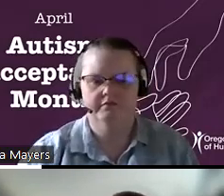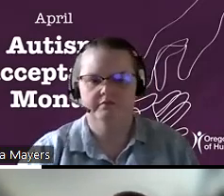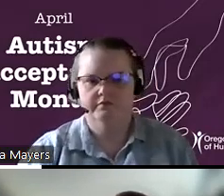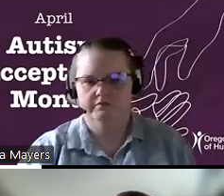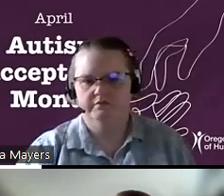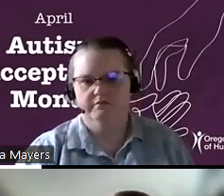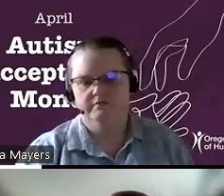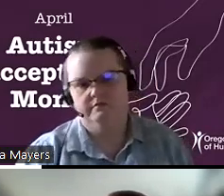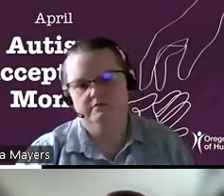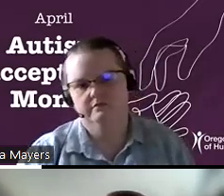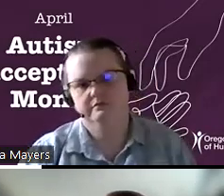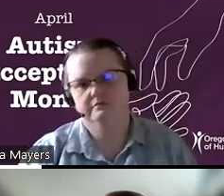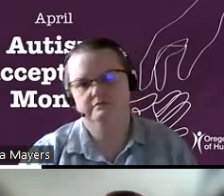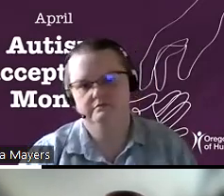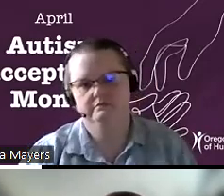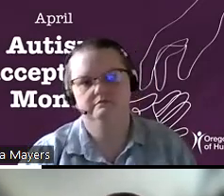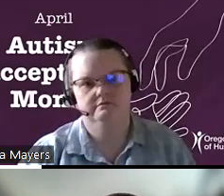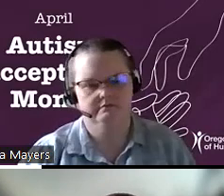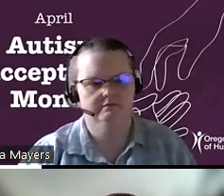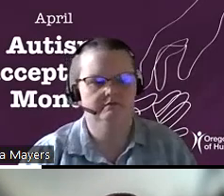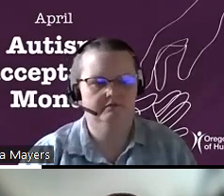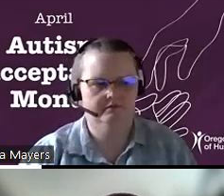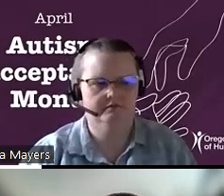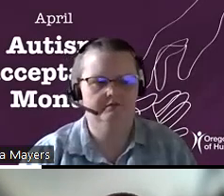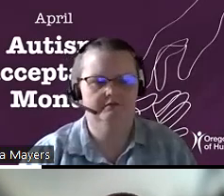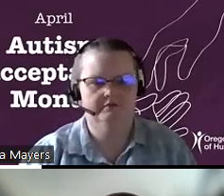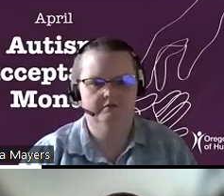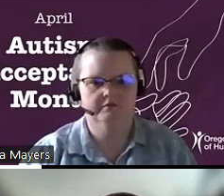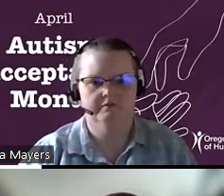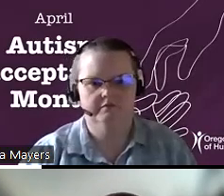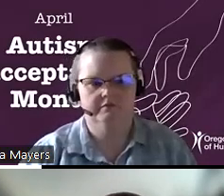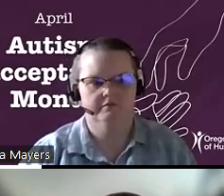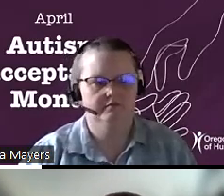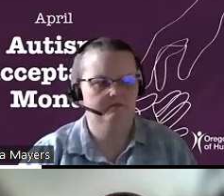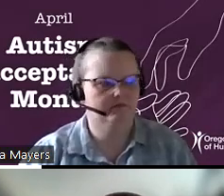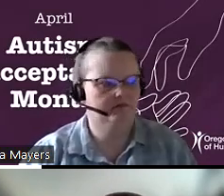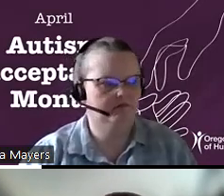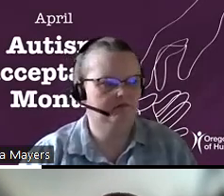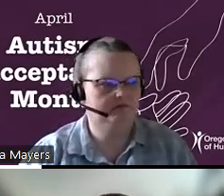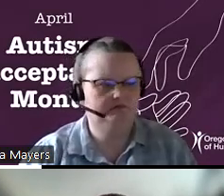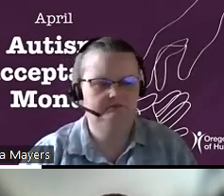ONE PROGRAM WITH CONSISTENT RULES ACROSS IT FOR ALL FAMILIES THAT WE SERVE, AND THAT WE